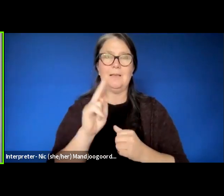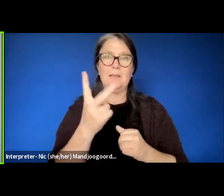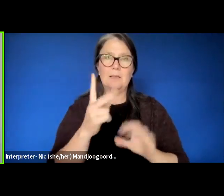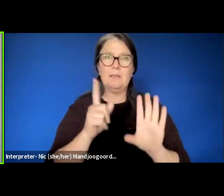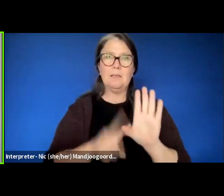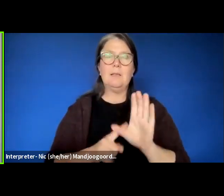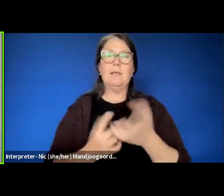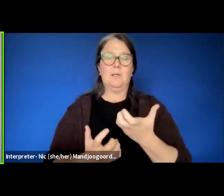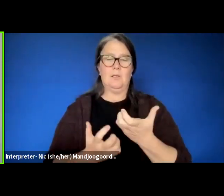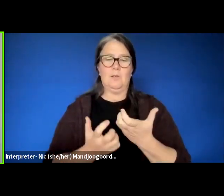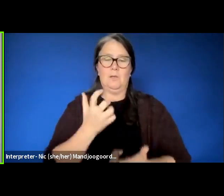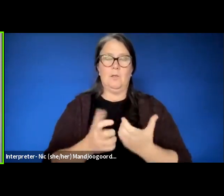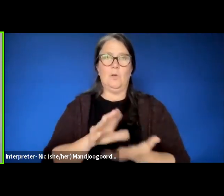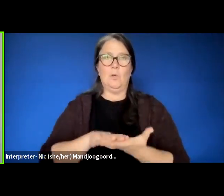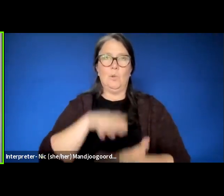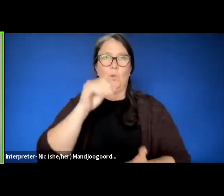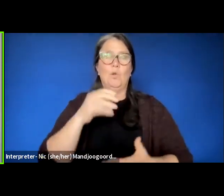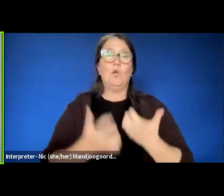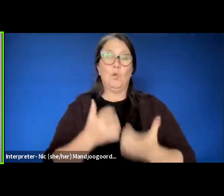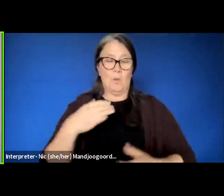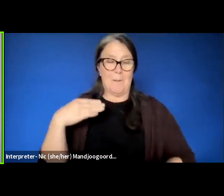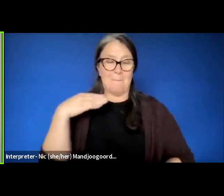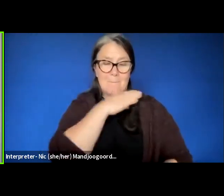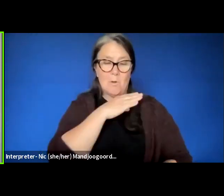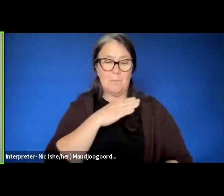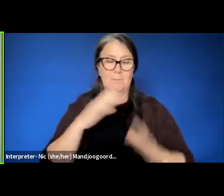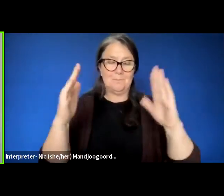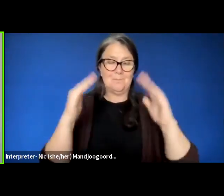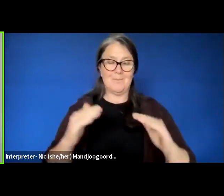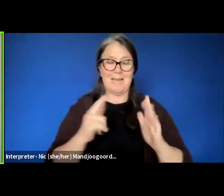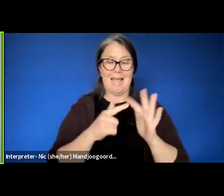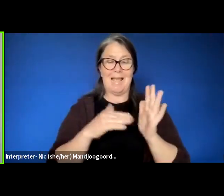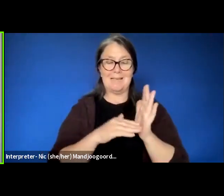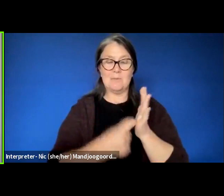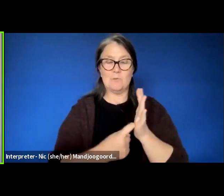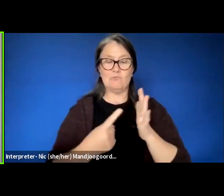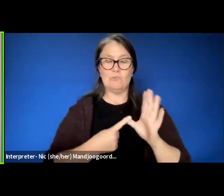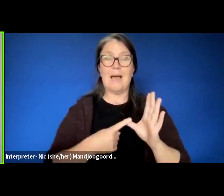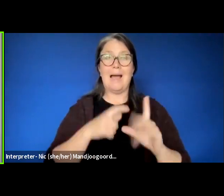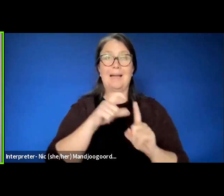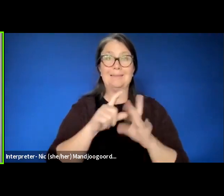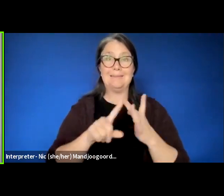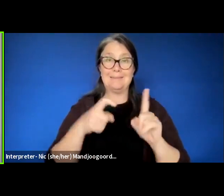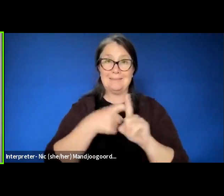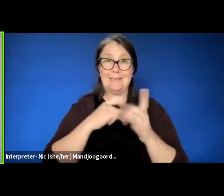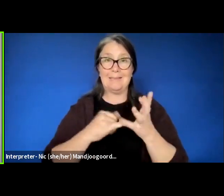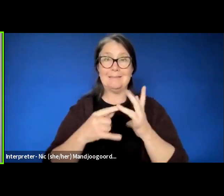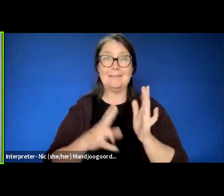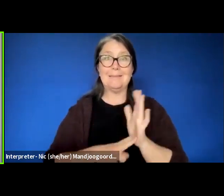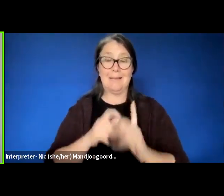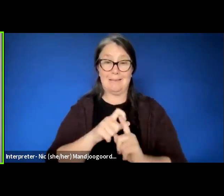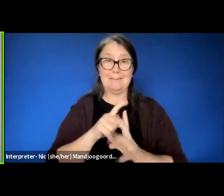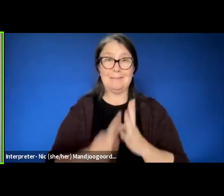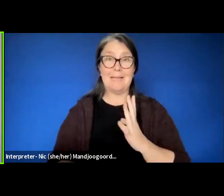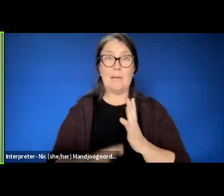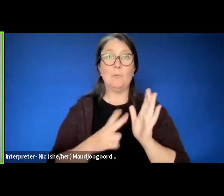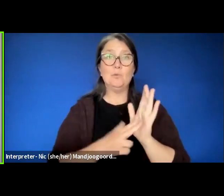address. Doctor stopped Doctor students at the end. rsity of Melbourne. Ezra Dixon, a disabled narrative Dixon, a disabled neuro diverse non binary. query